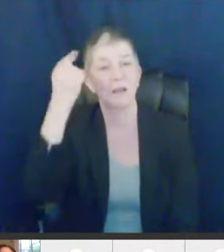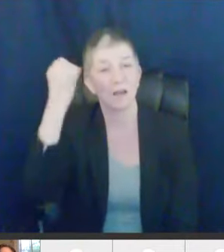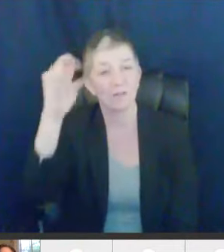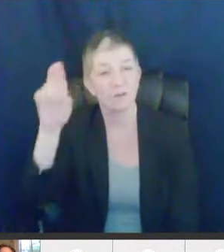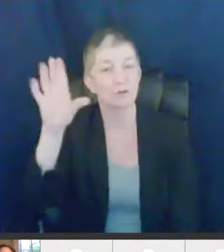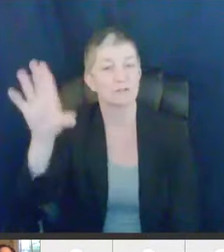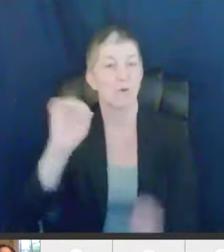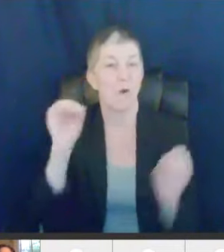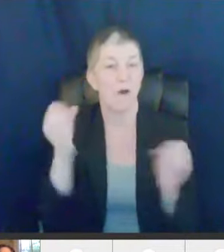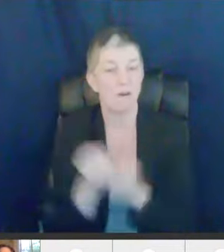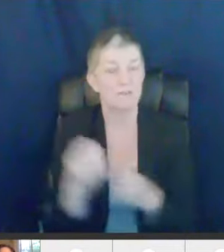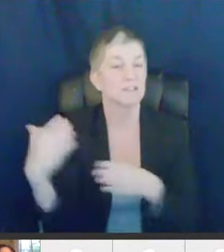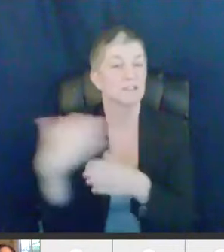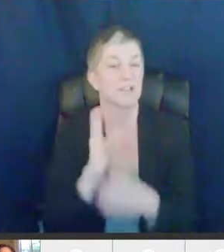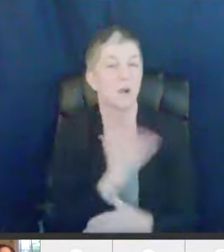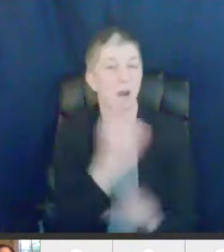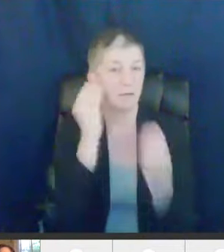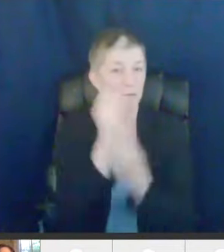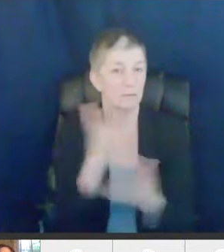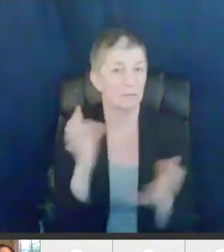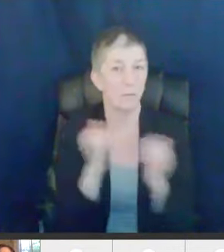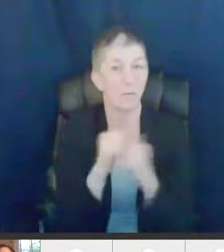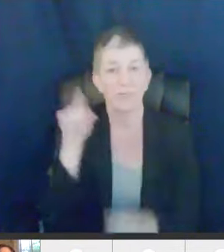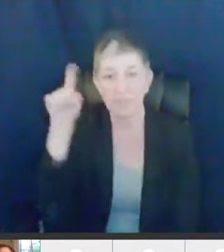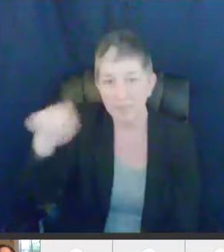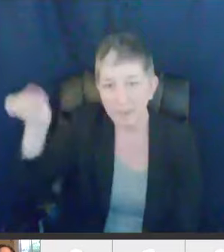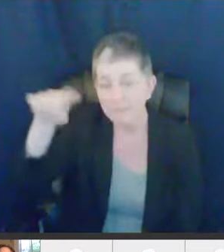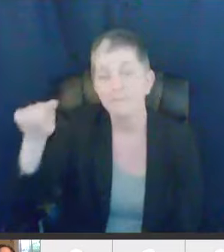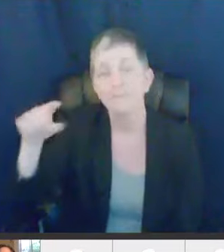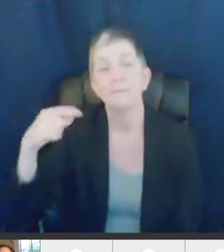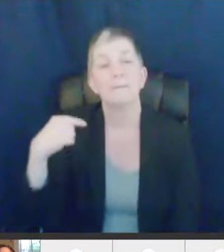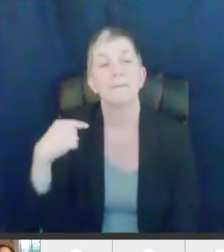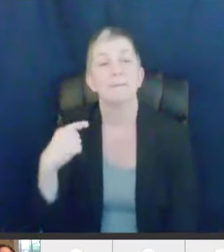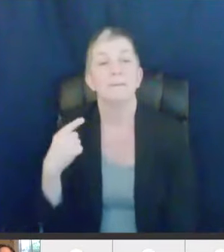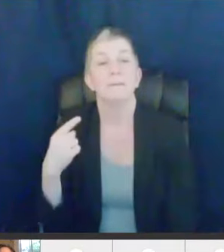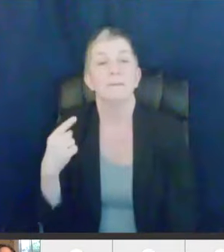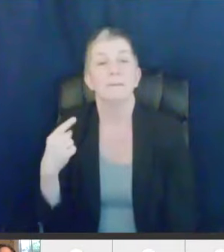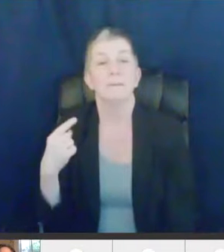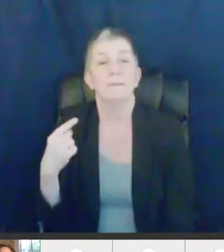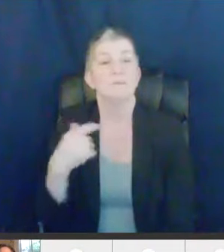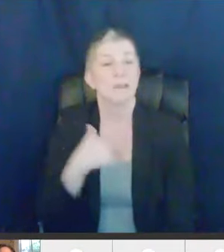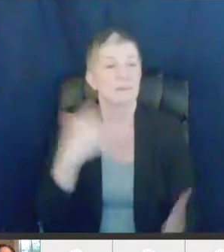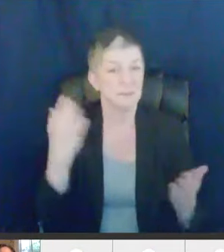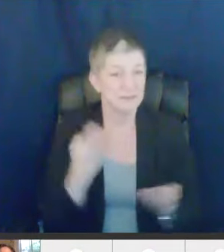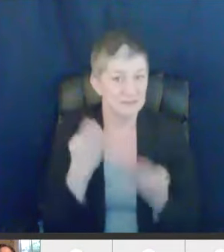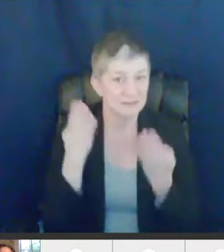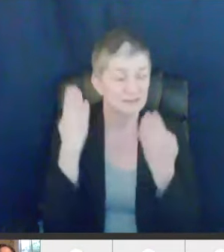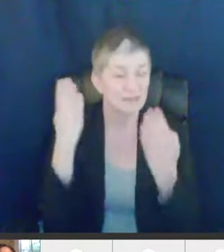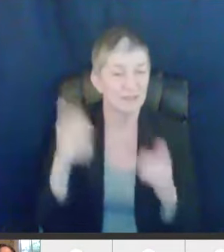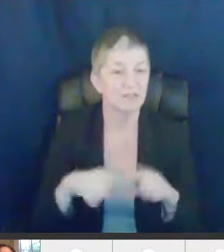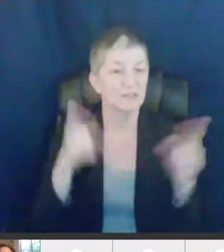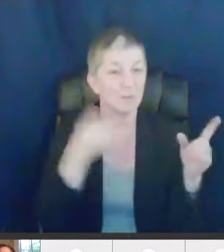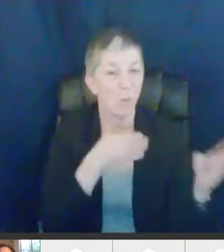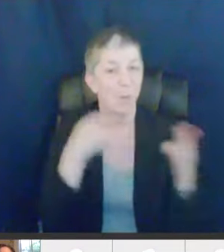sharing our data with them I have been suggesting ways of considering our data